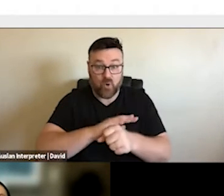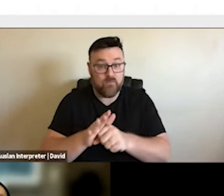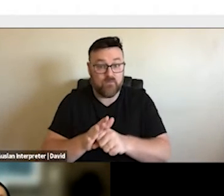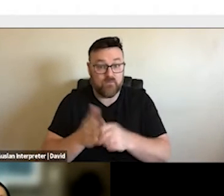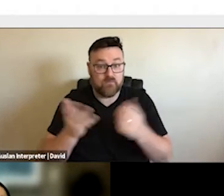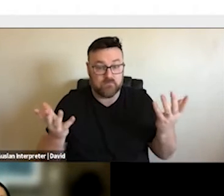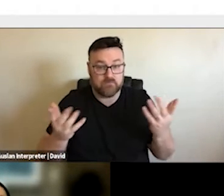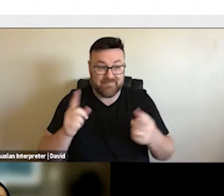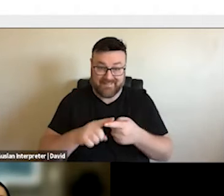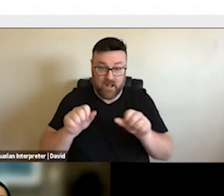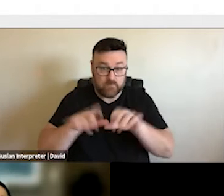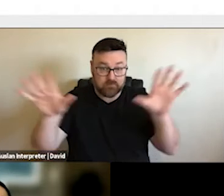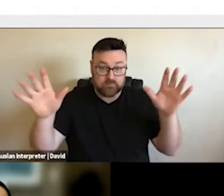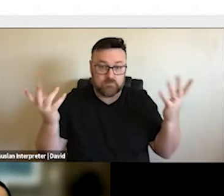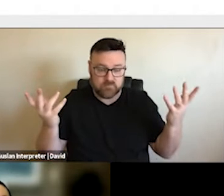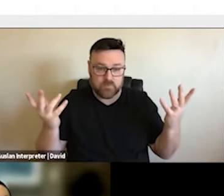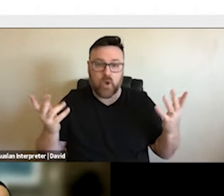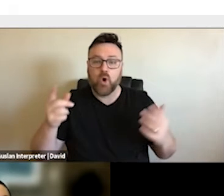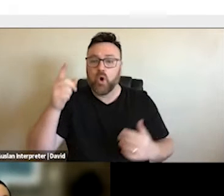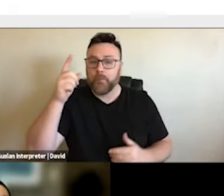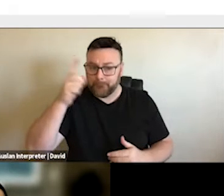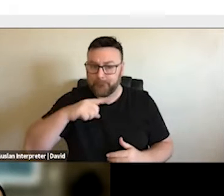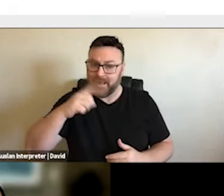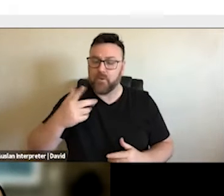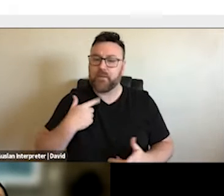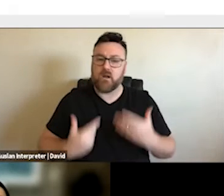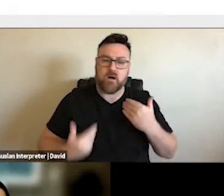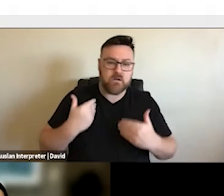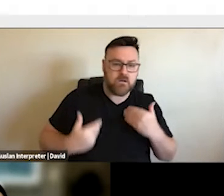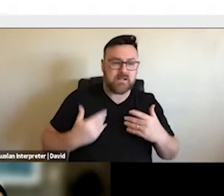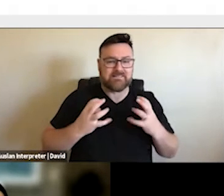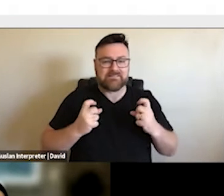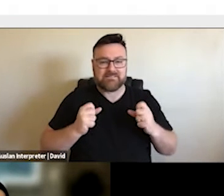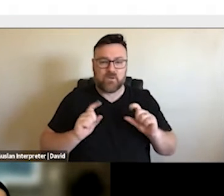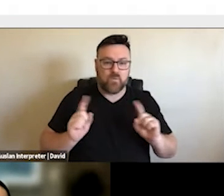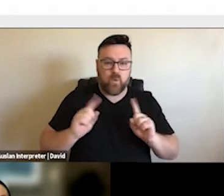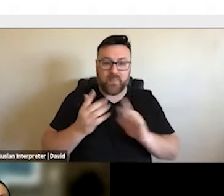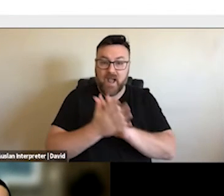And people are feeling a little bit uncertain about what that means for their attendance.